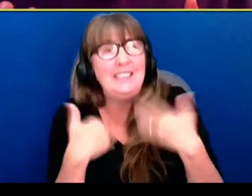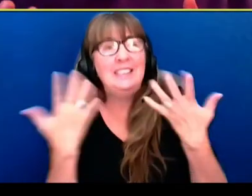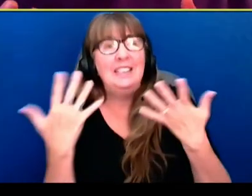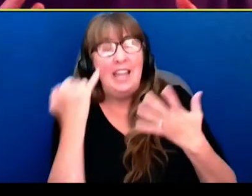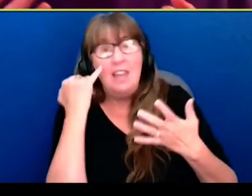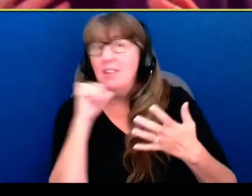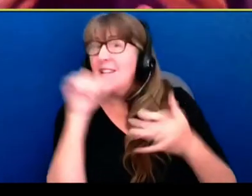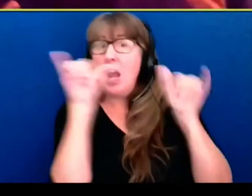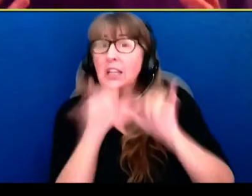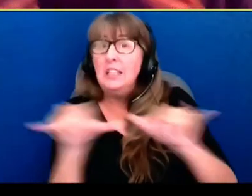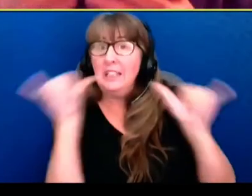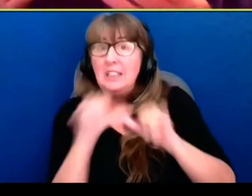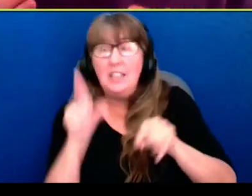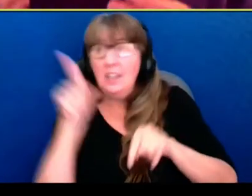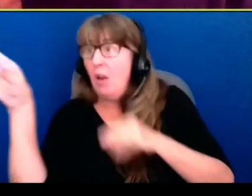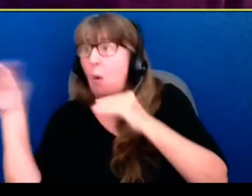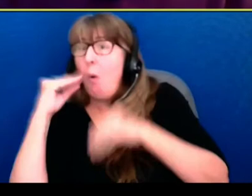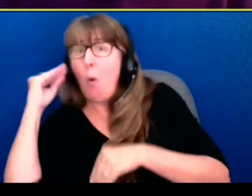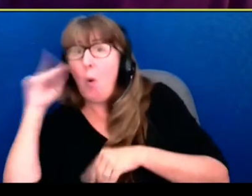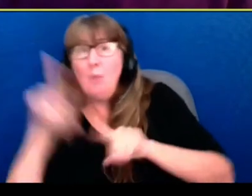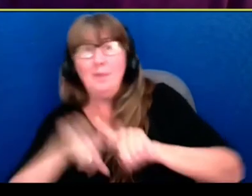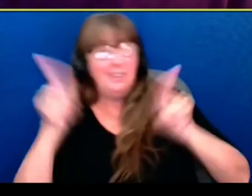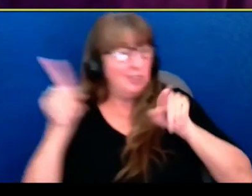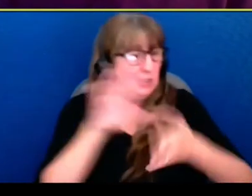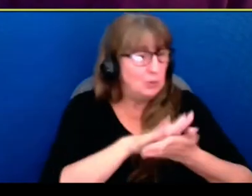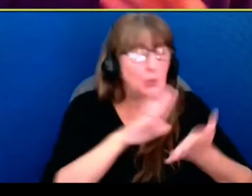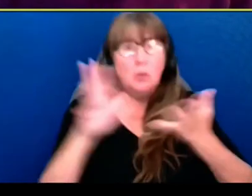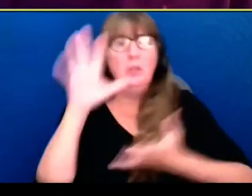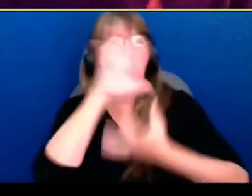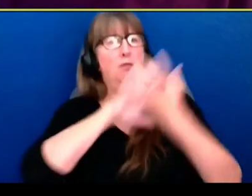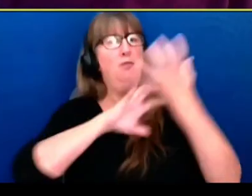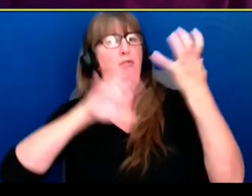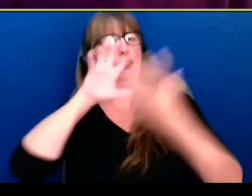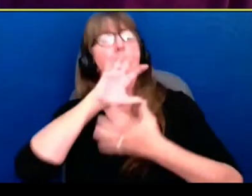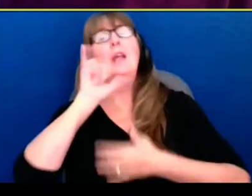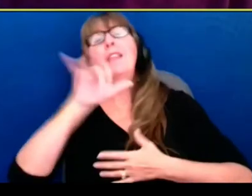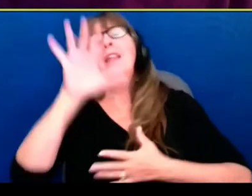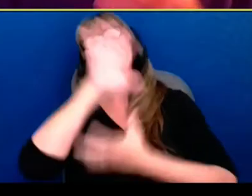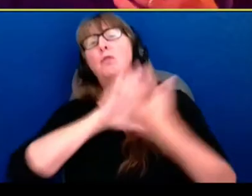And that confusion slows down the educational process. We don't want that to happen.